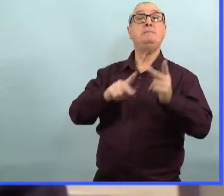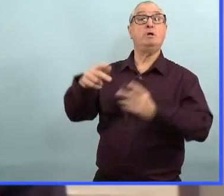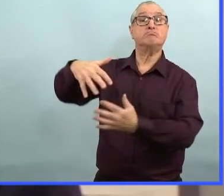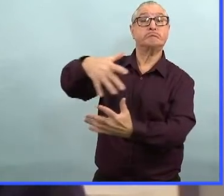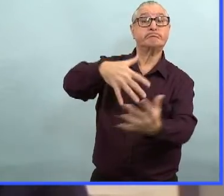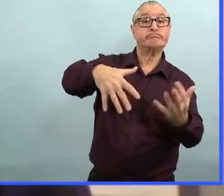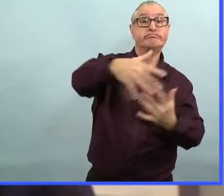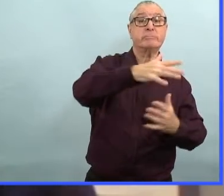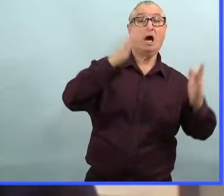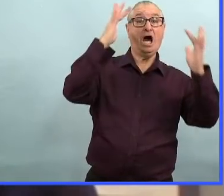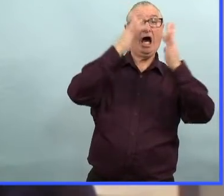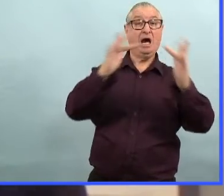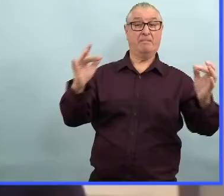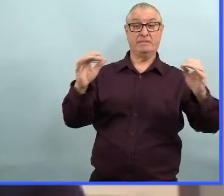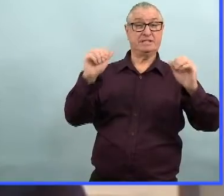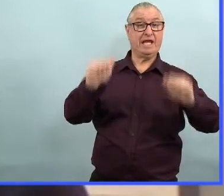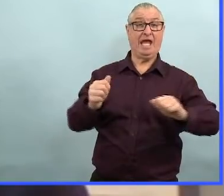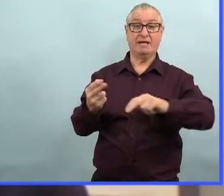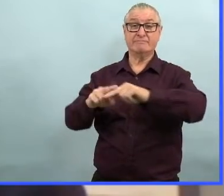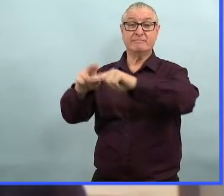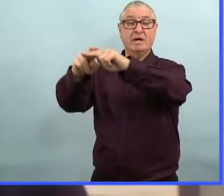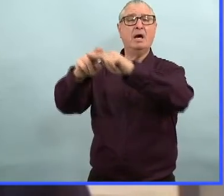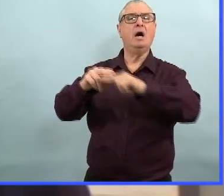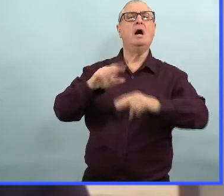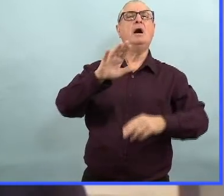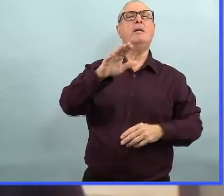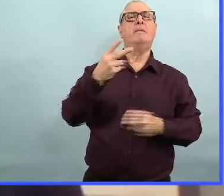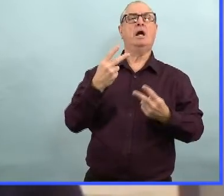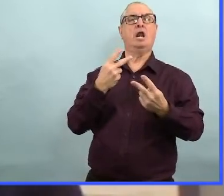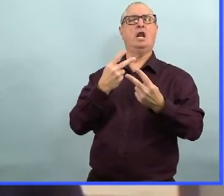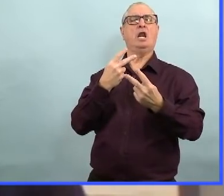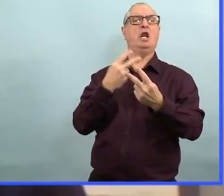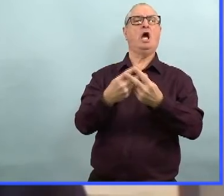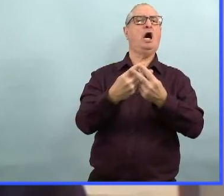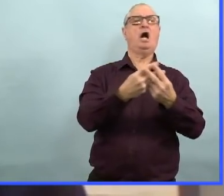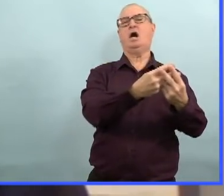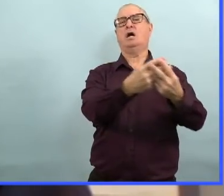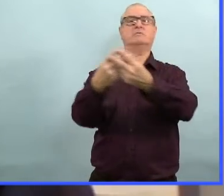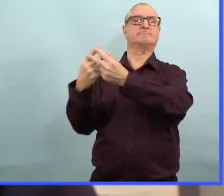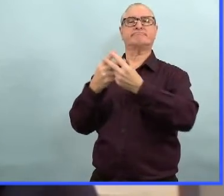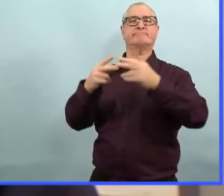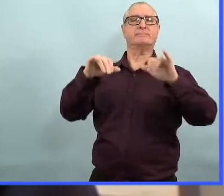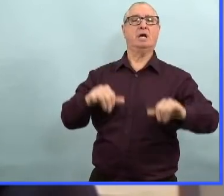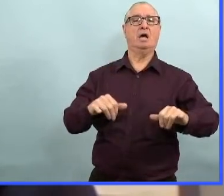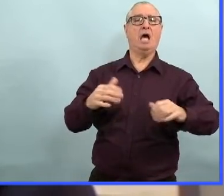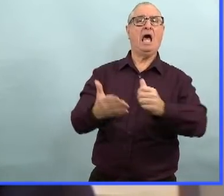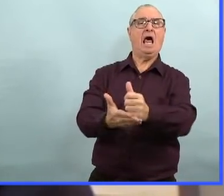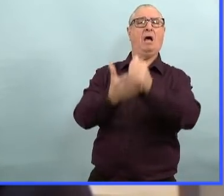so it's of course not a gamble we wouldn't gamble with manitoba's health so the issue